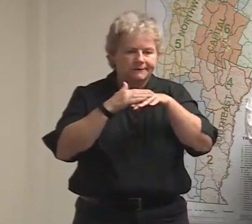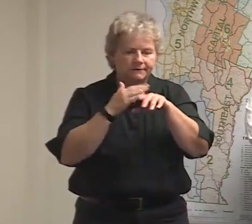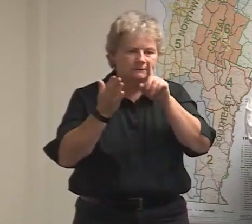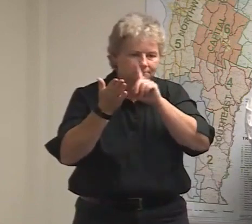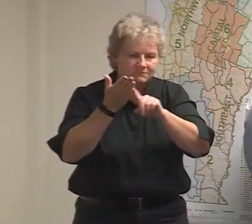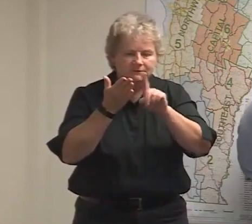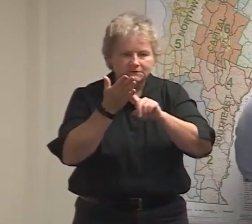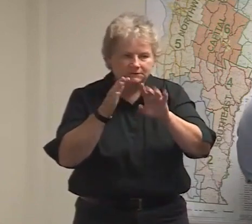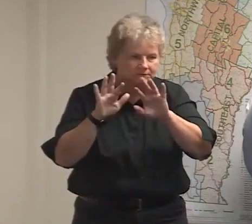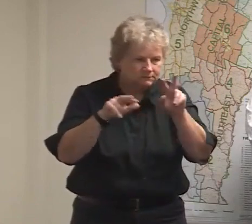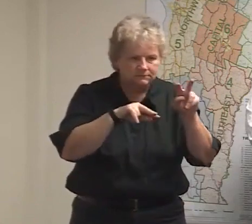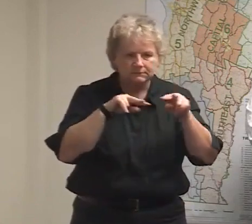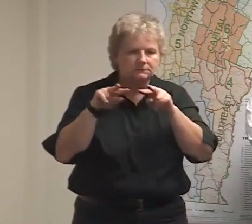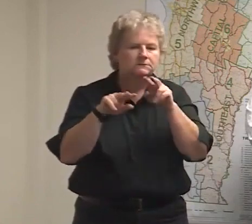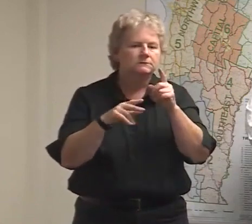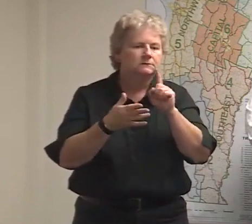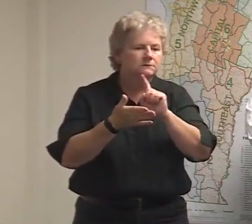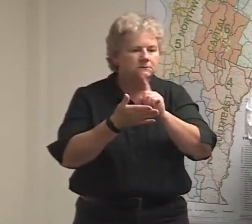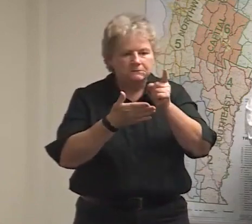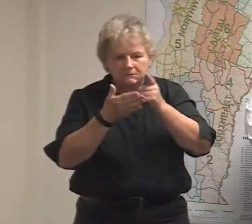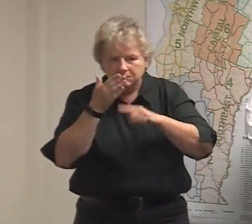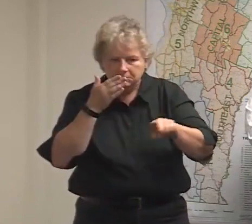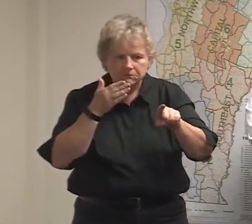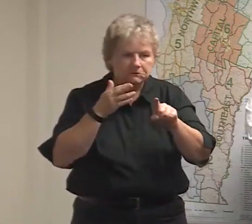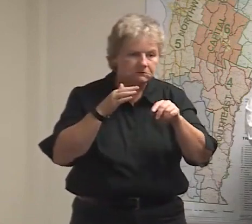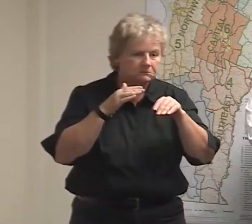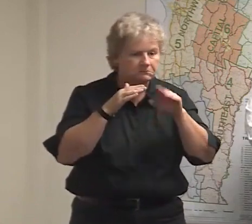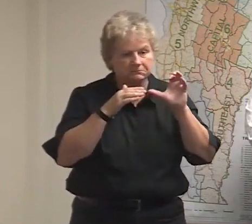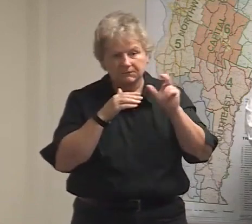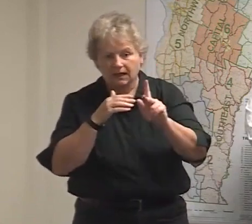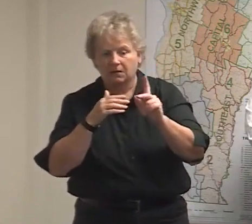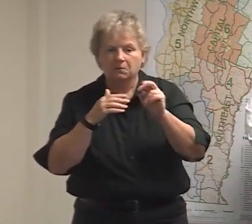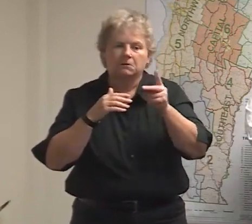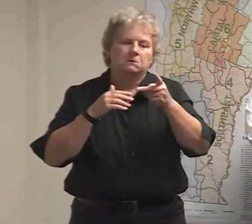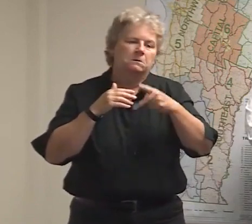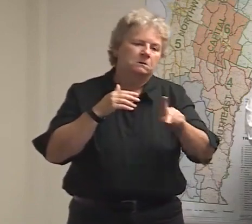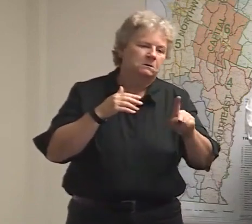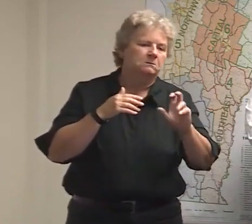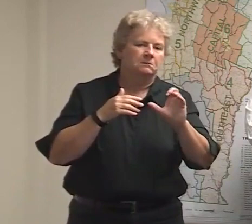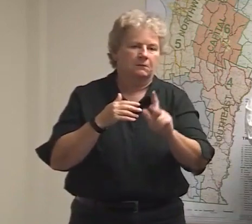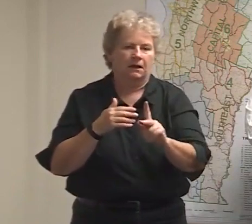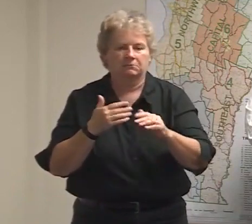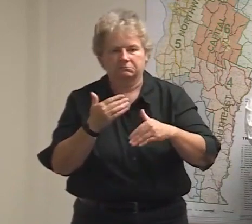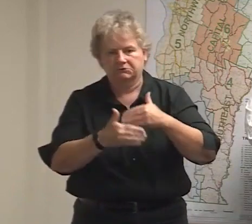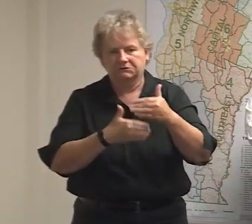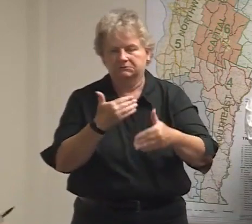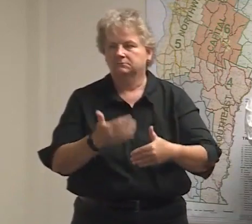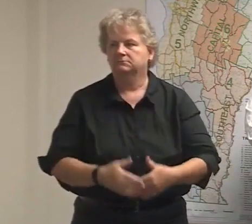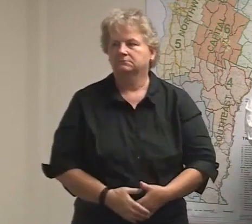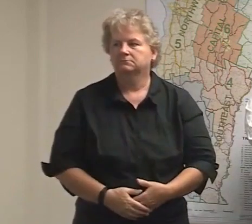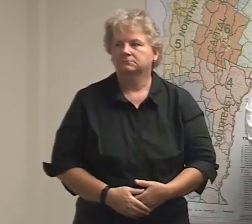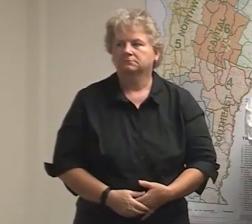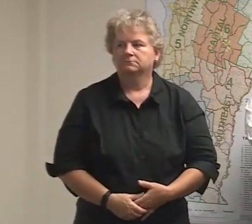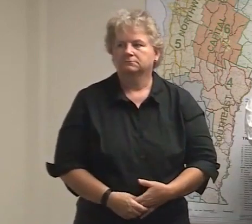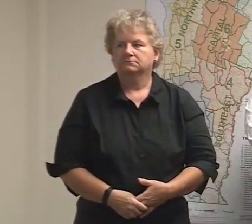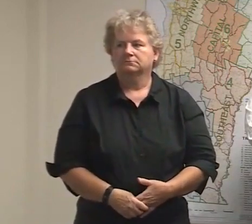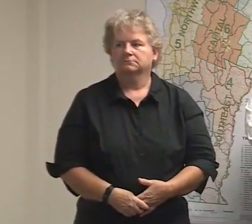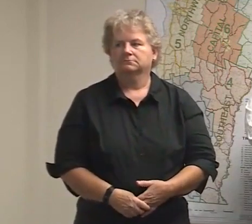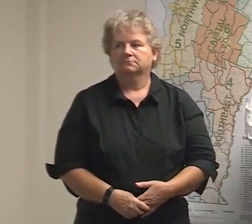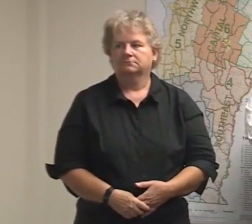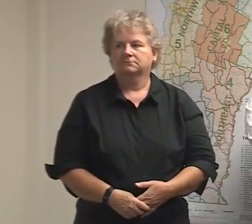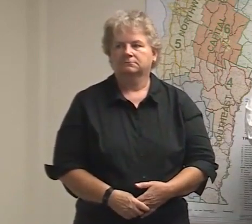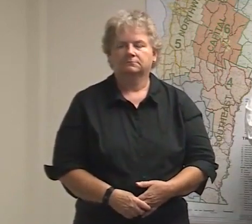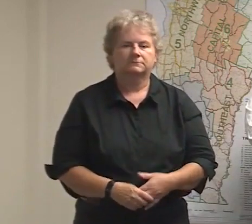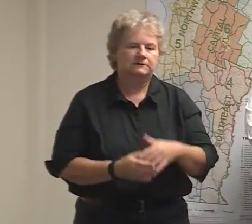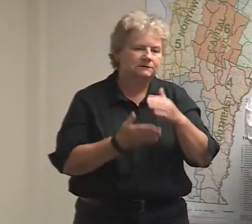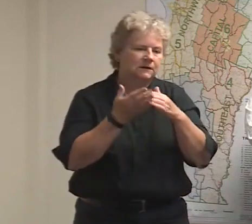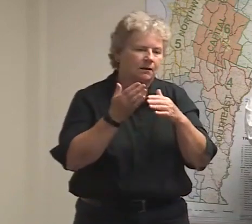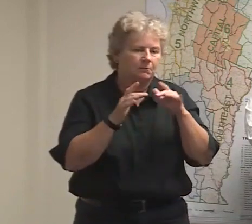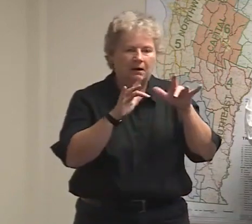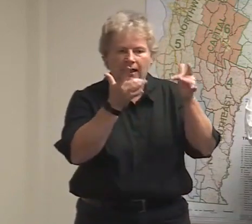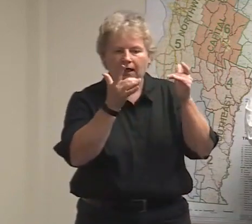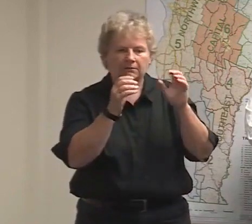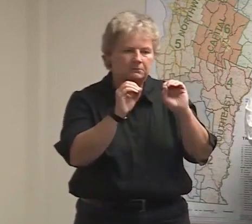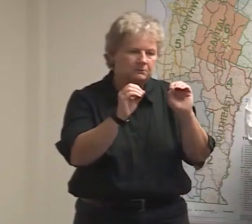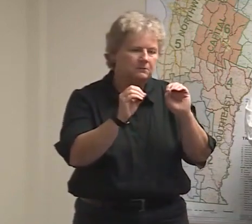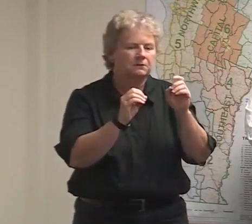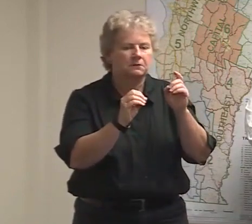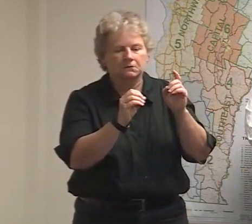SOME MAY TAKE LONGER THAN THAT, DEPENDING ON HOW THEIR SYSTEMS HAVE BEEN IMPACTED AND WHETHER THOSE NEED TO BE REPLACED OR WHETHER WE CAN DRIVE THOSE BUILDINGS OUT.